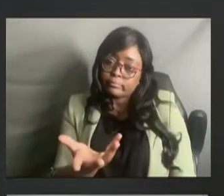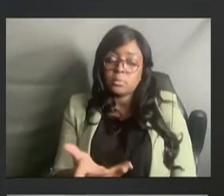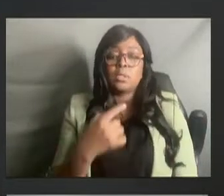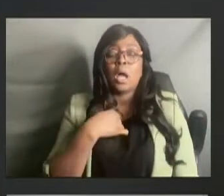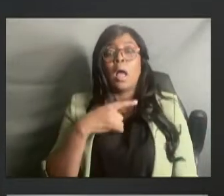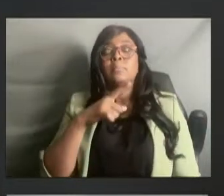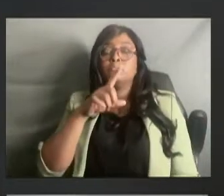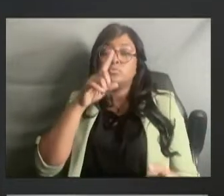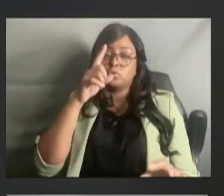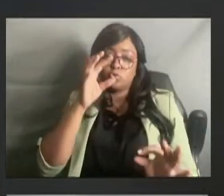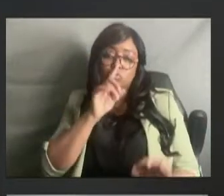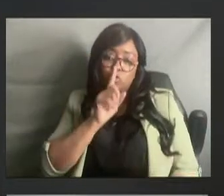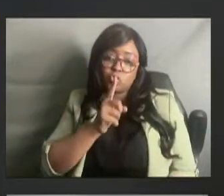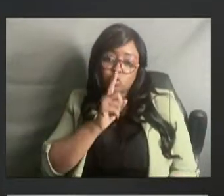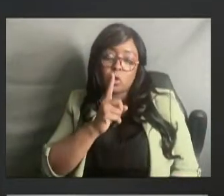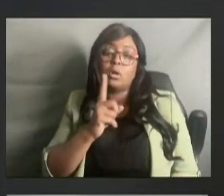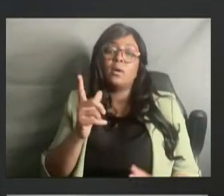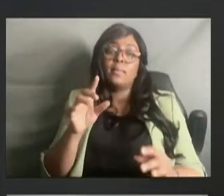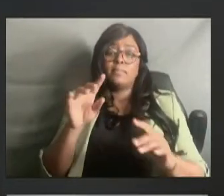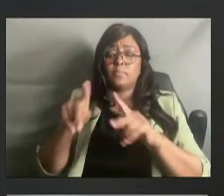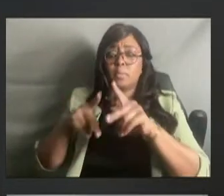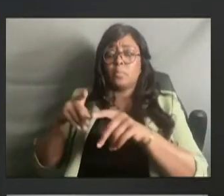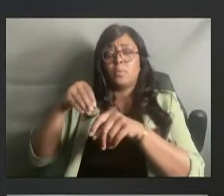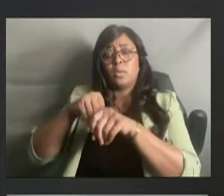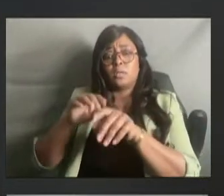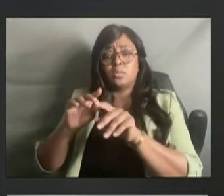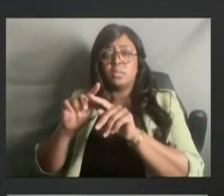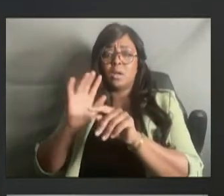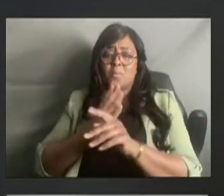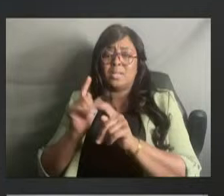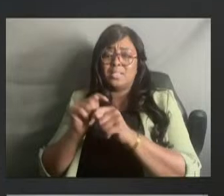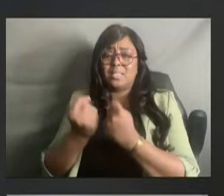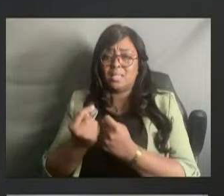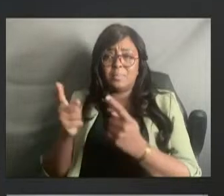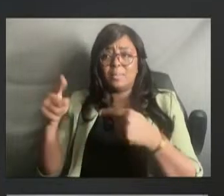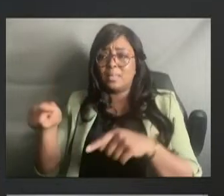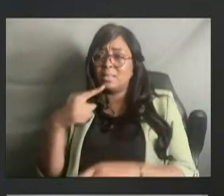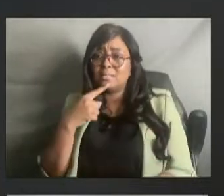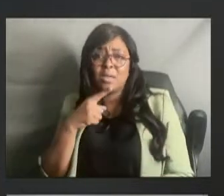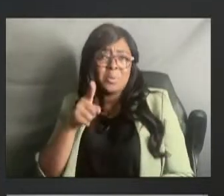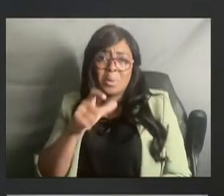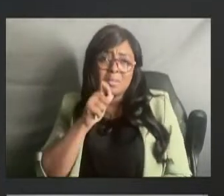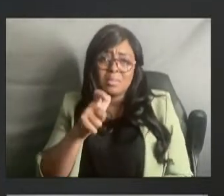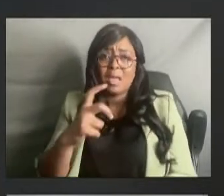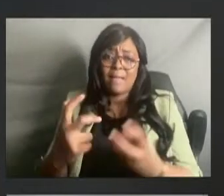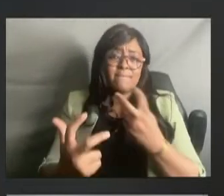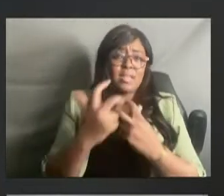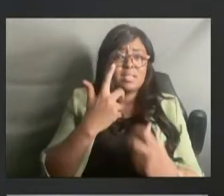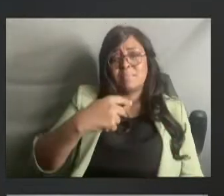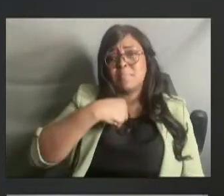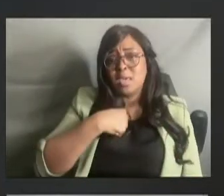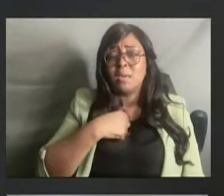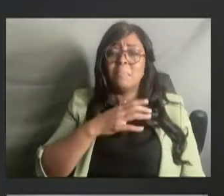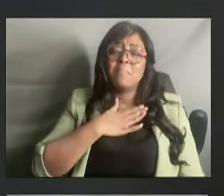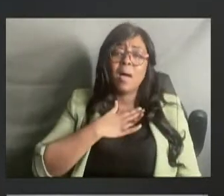budget is missing a lot. I'm certain that there are folks on